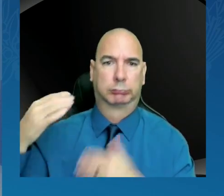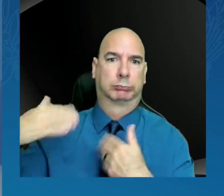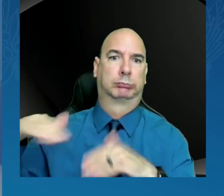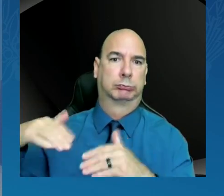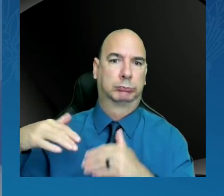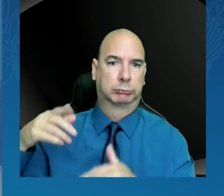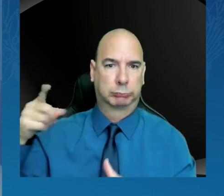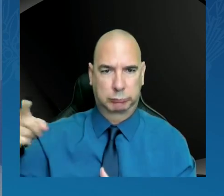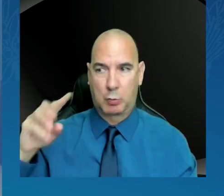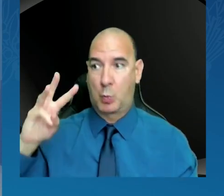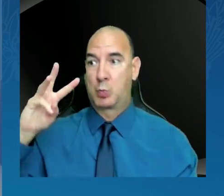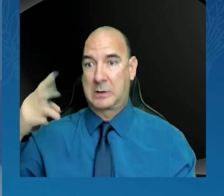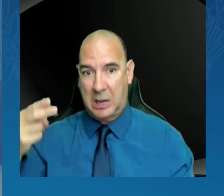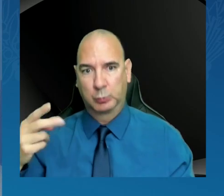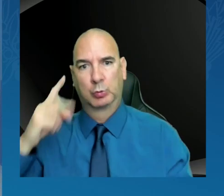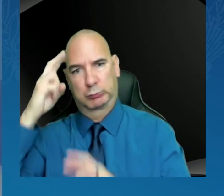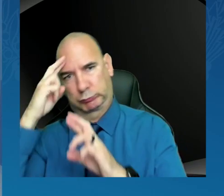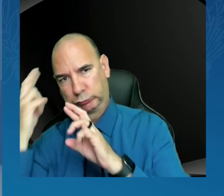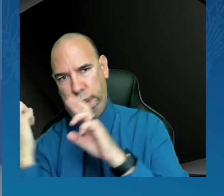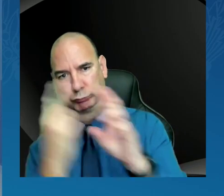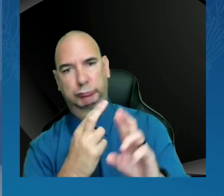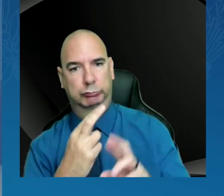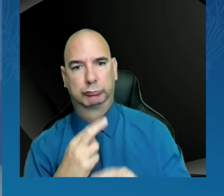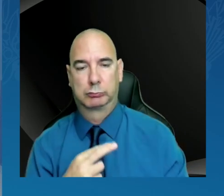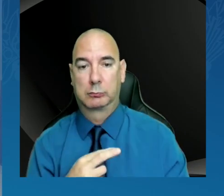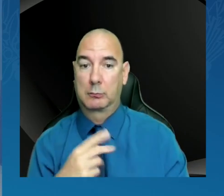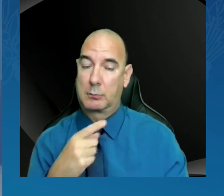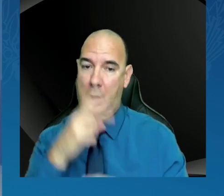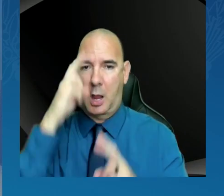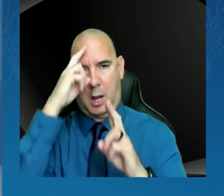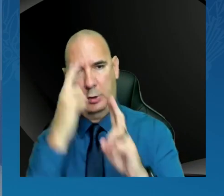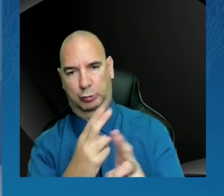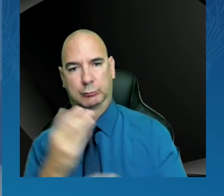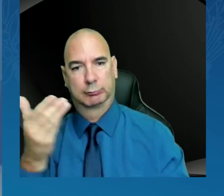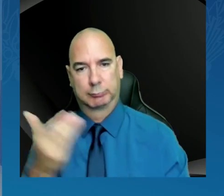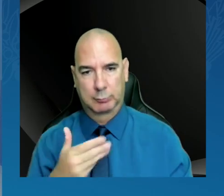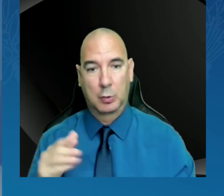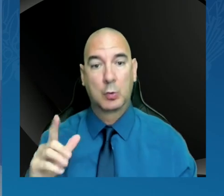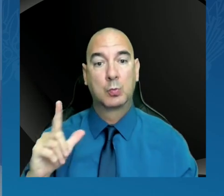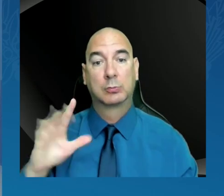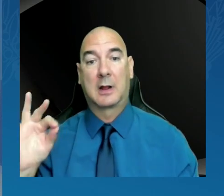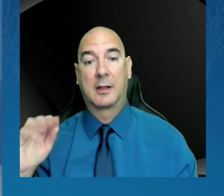So I am honored to introduce you the 29th Secretary of Labor, Marty Walsh.